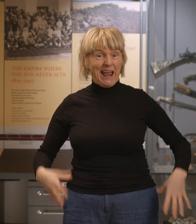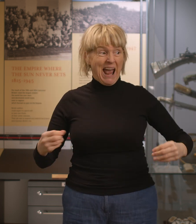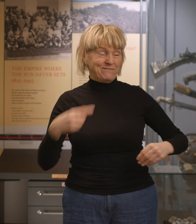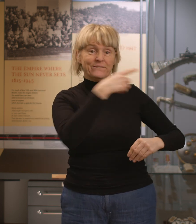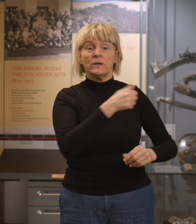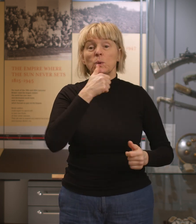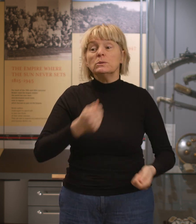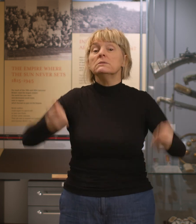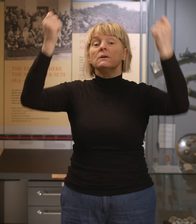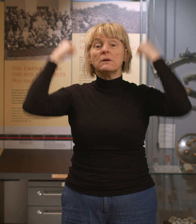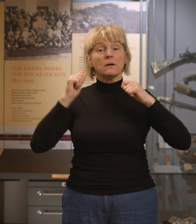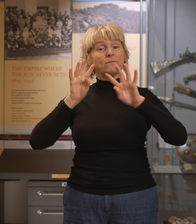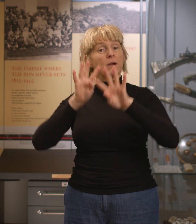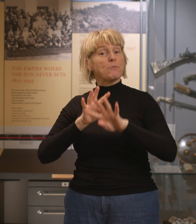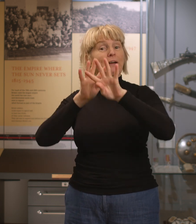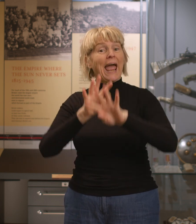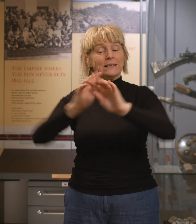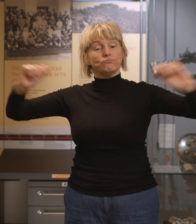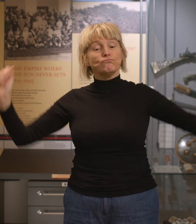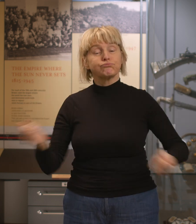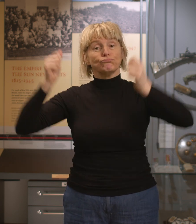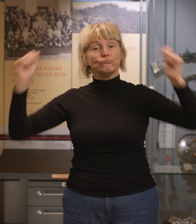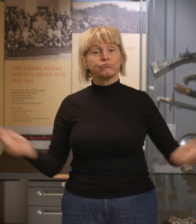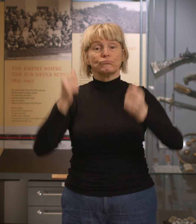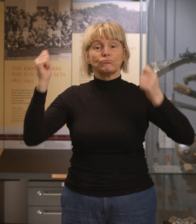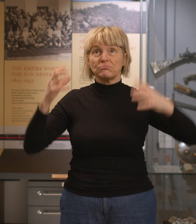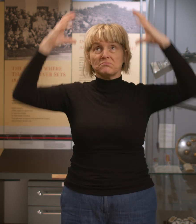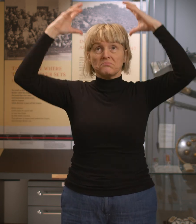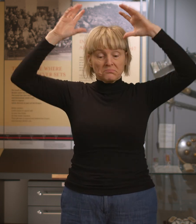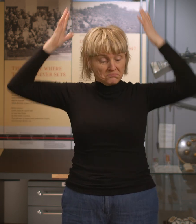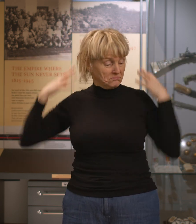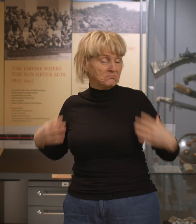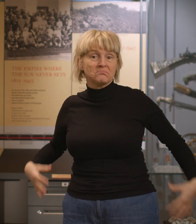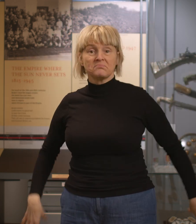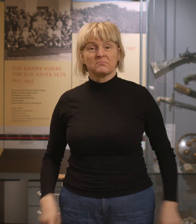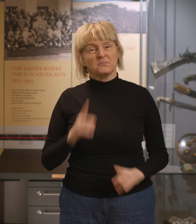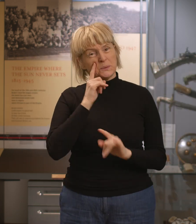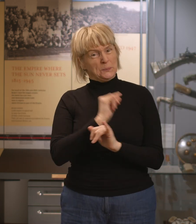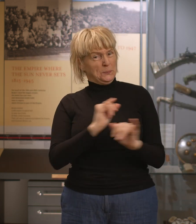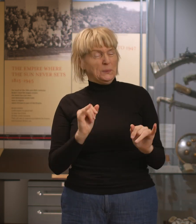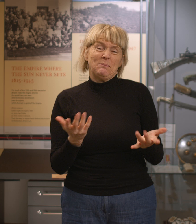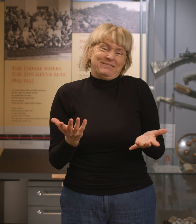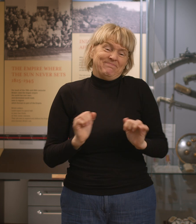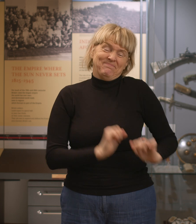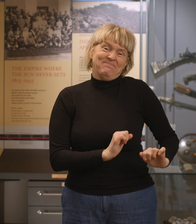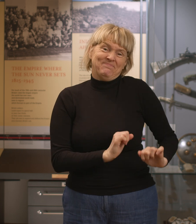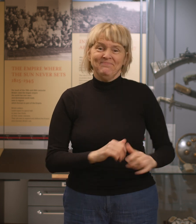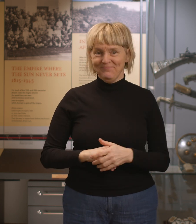another tiger skin, worn by members of The Regiment during parades.